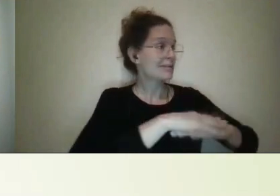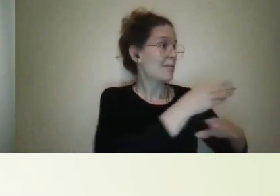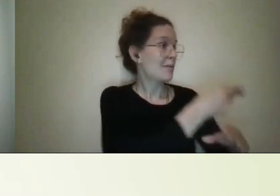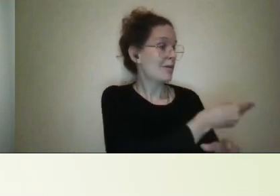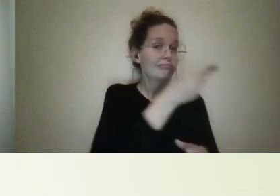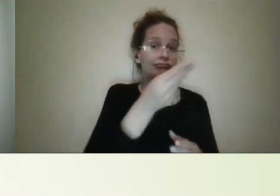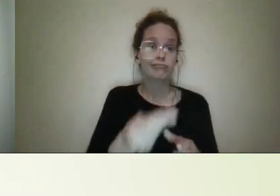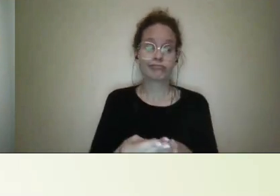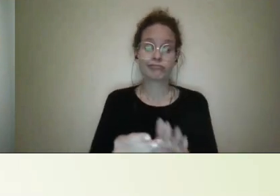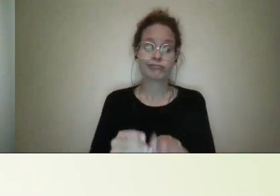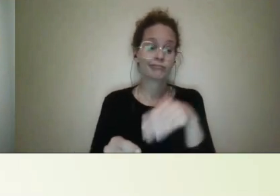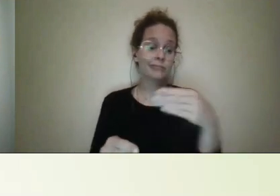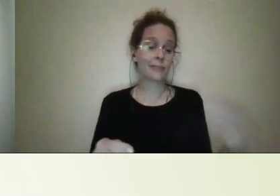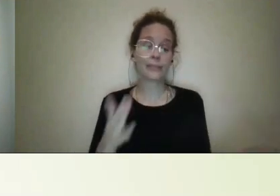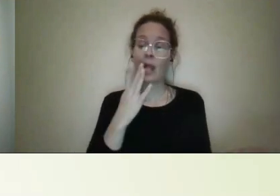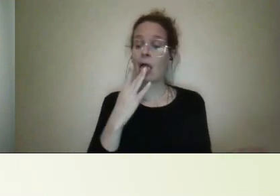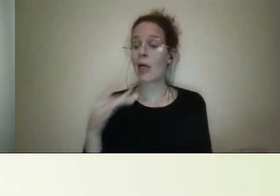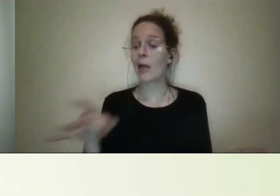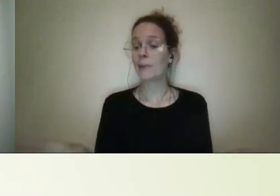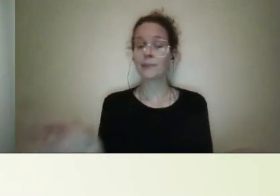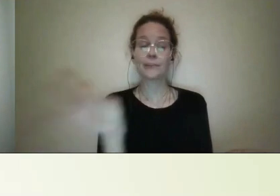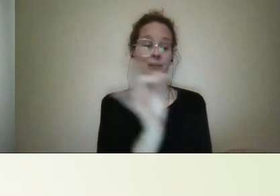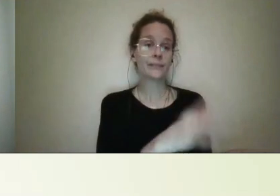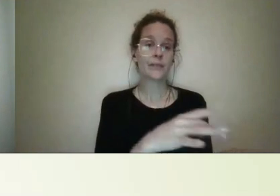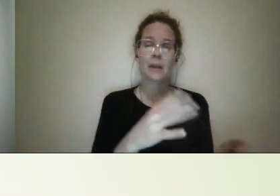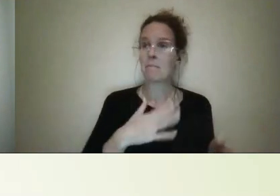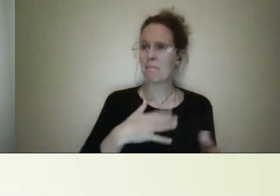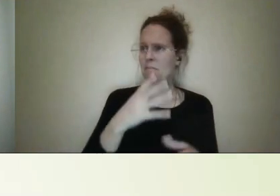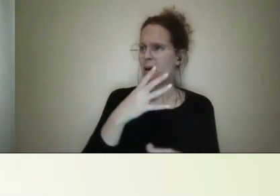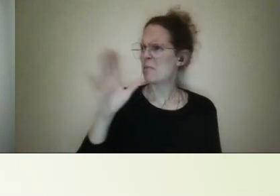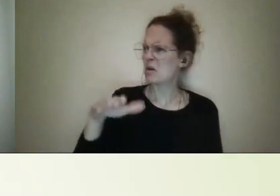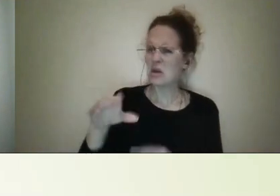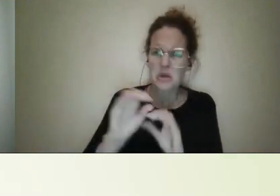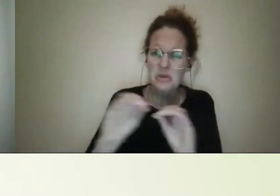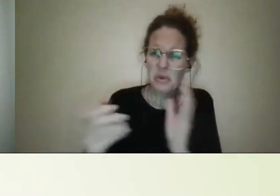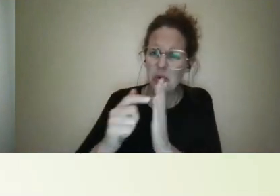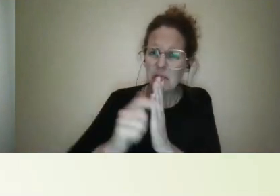my mom was like "we don't have magazines at the table." I said "yeah, but I don't know what's